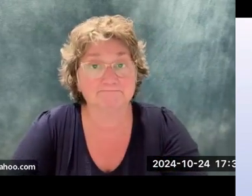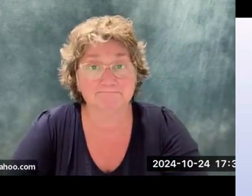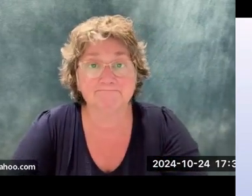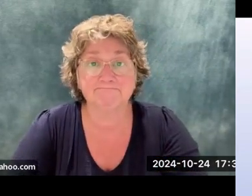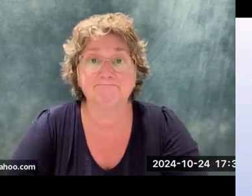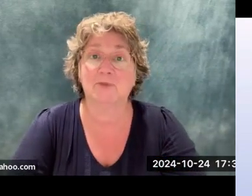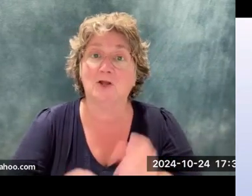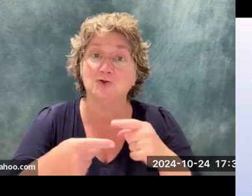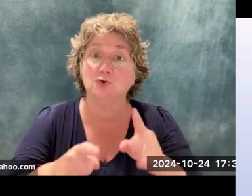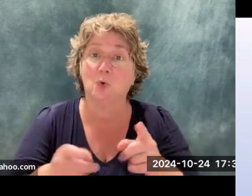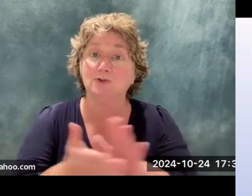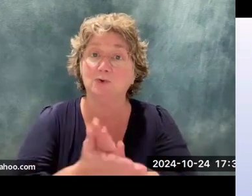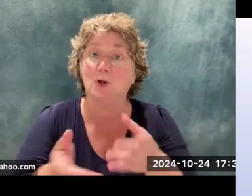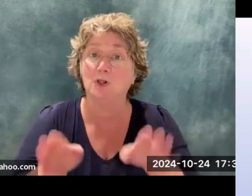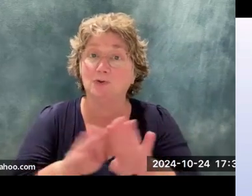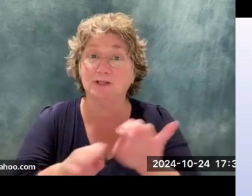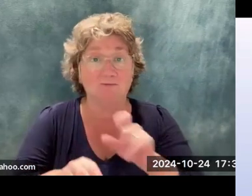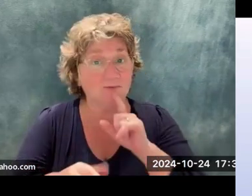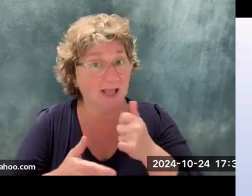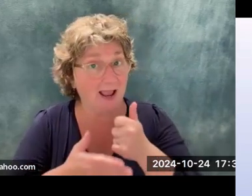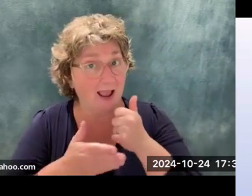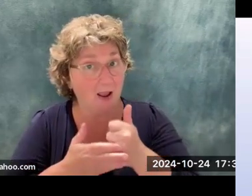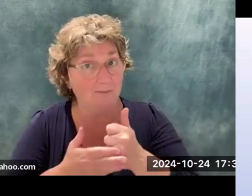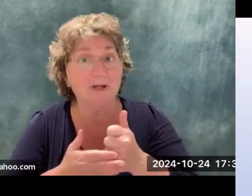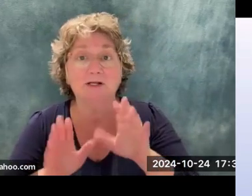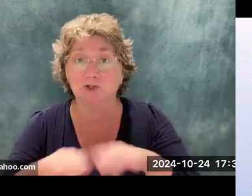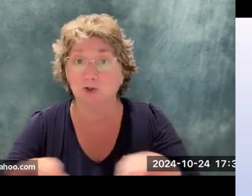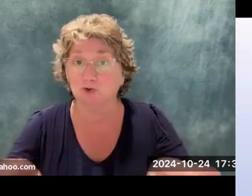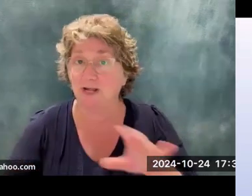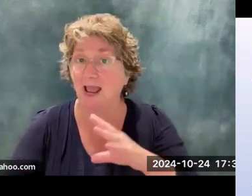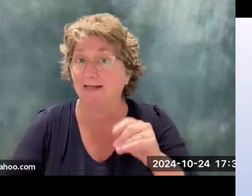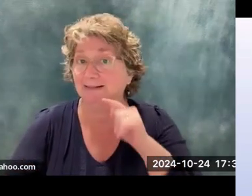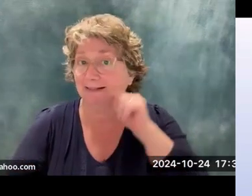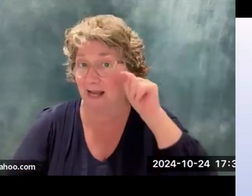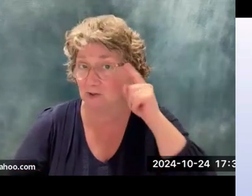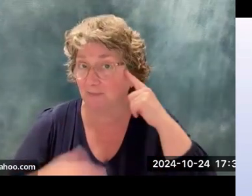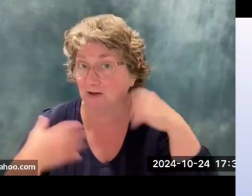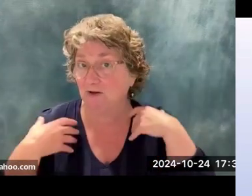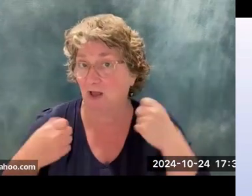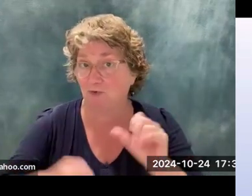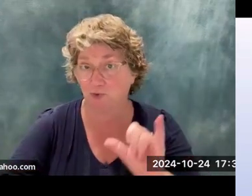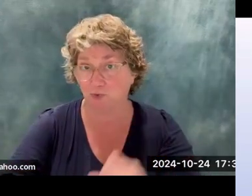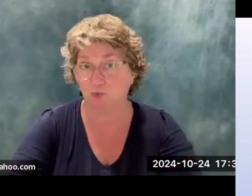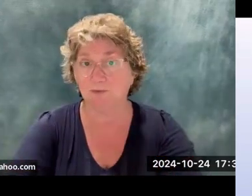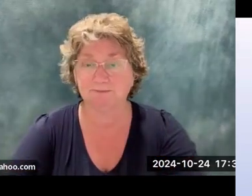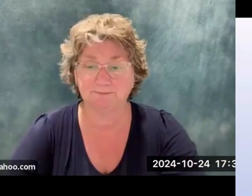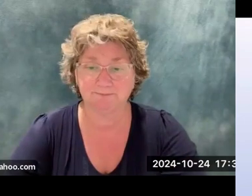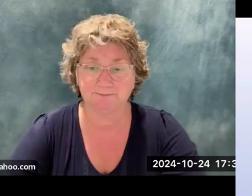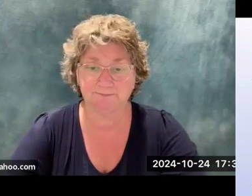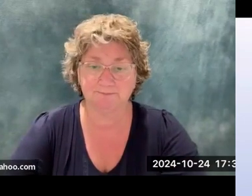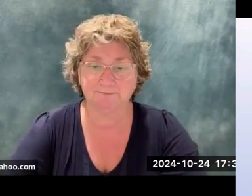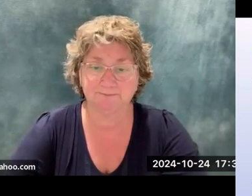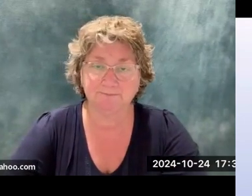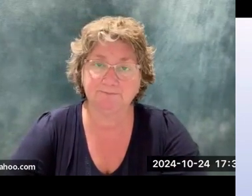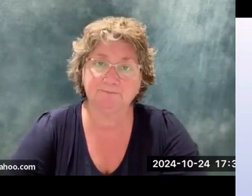that was also really helpful for children's and adolescents' mental health. Risk factors for poor